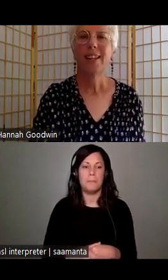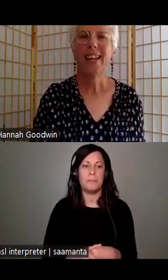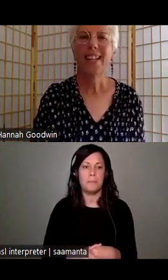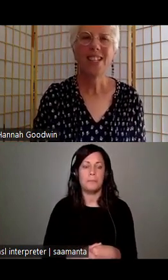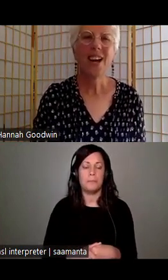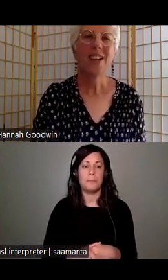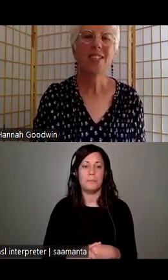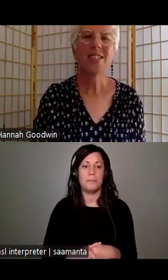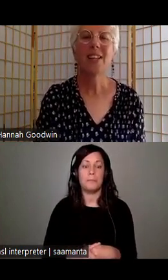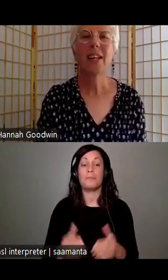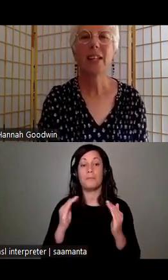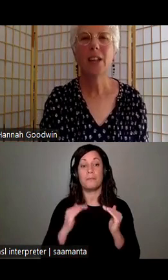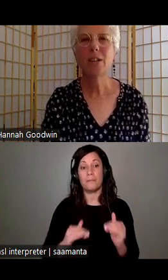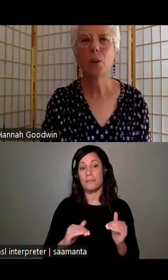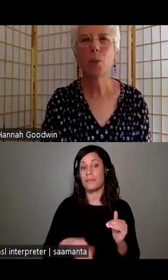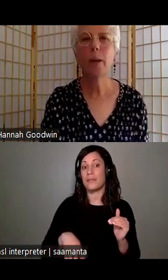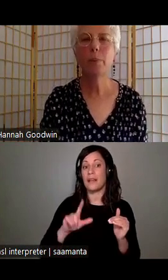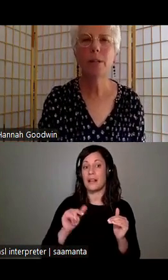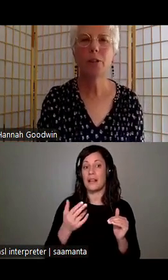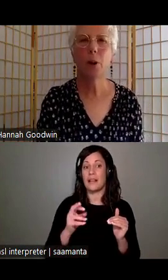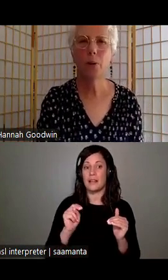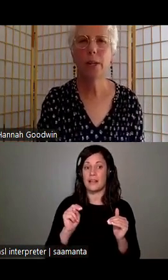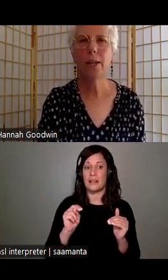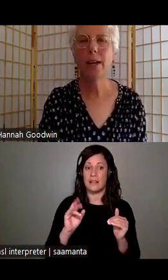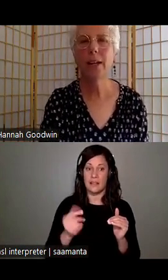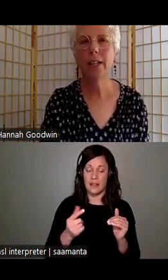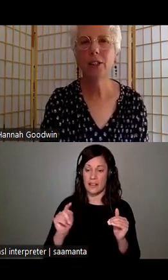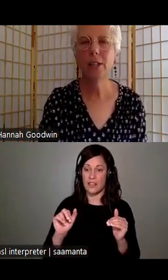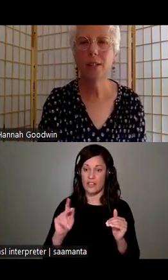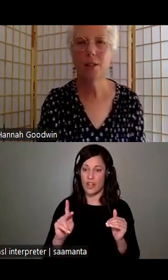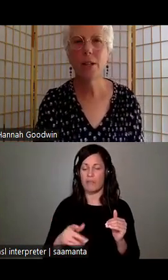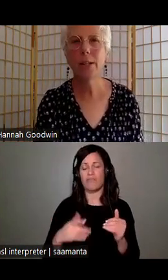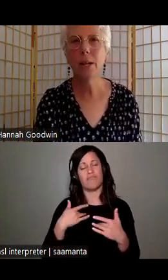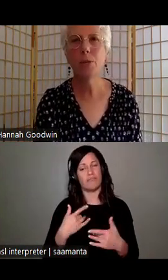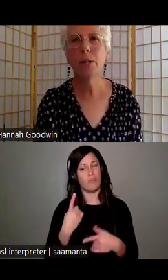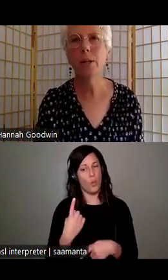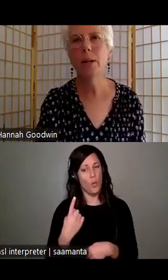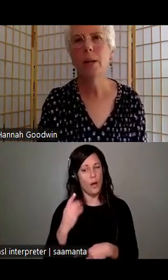The lightning talks. Lightning talks are one presenter only. Occasionally there's an exception,